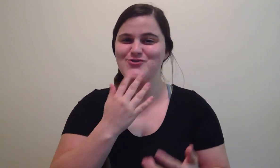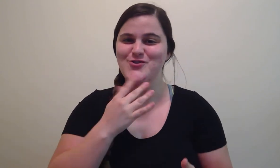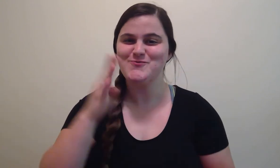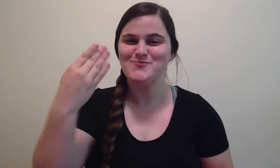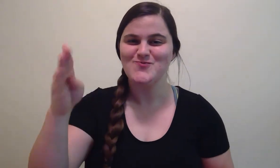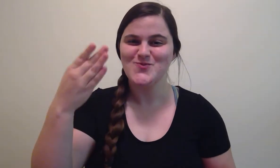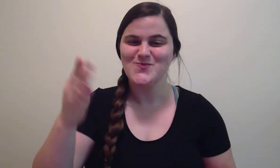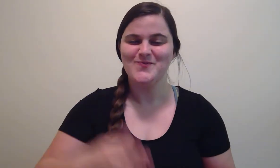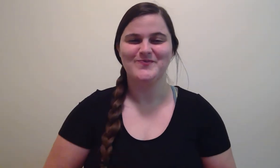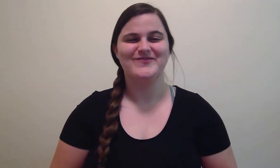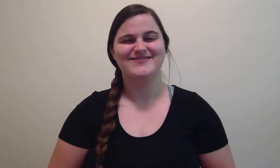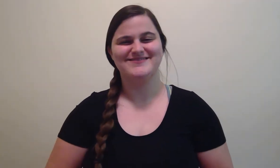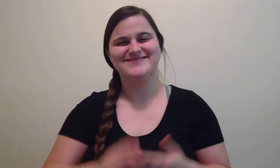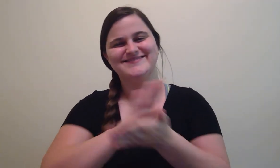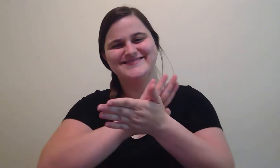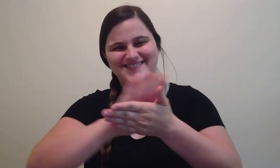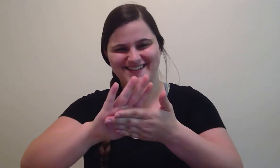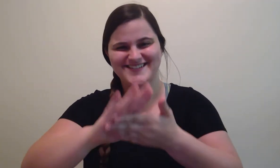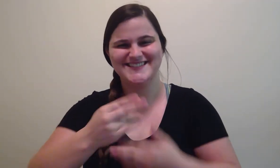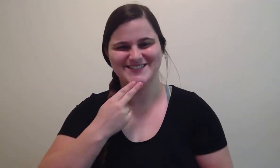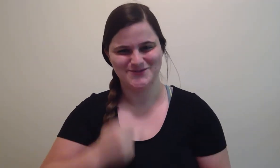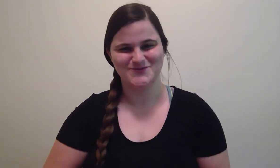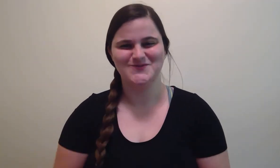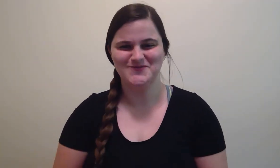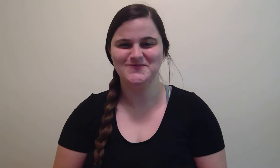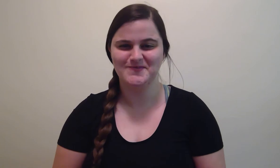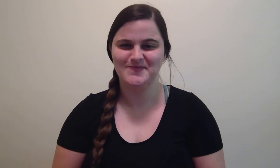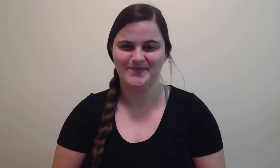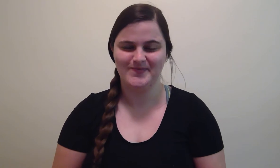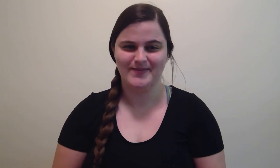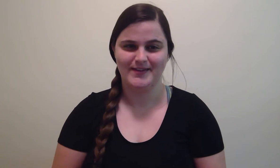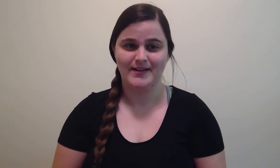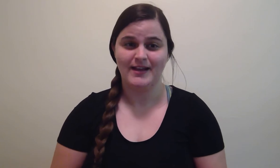turquoise polo shirts, which I thought was really cute. Really nice.